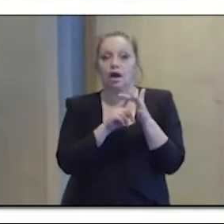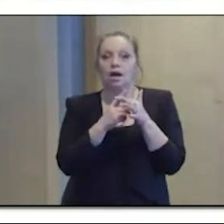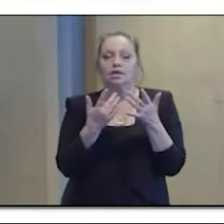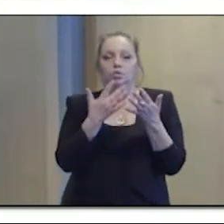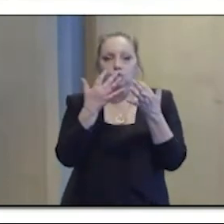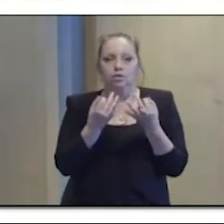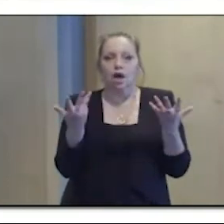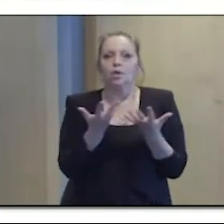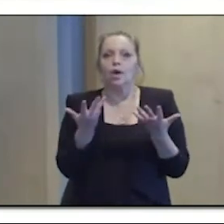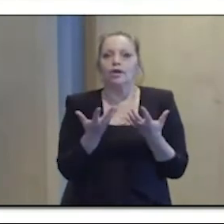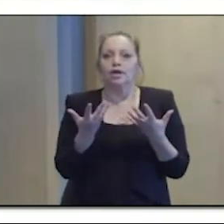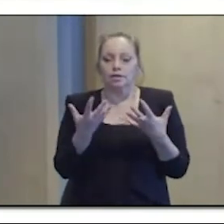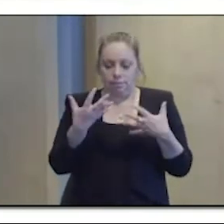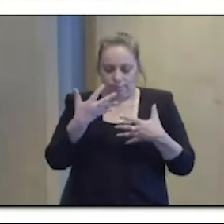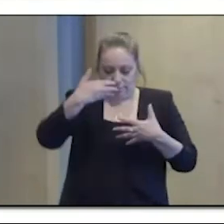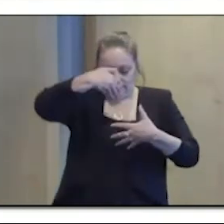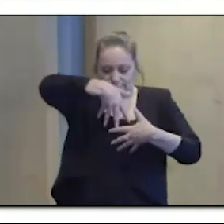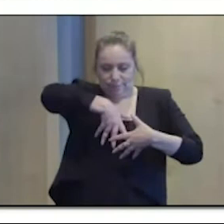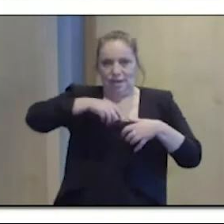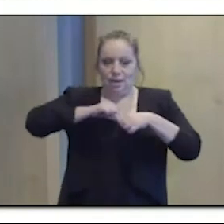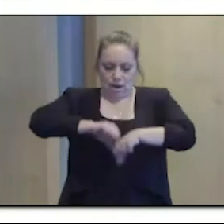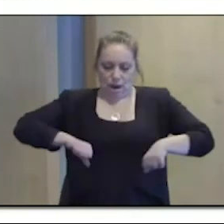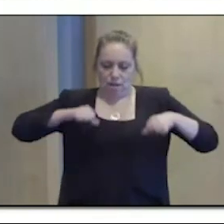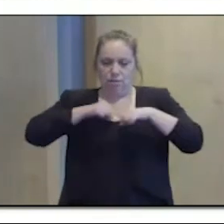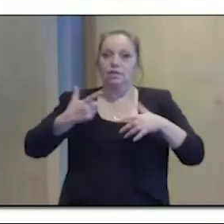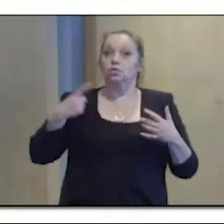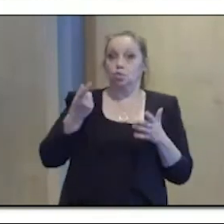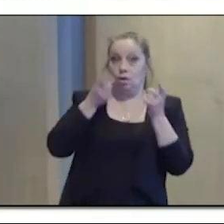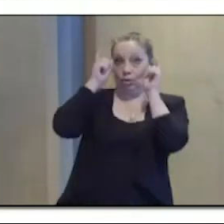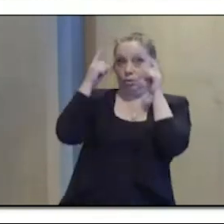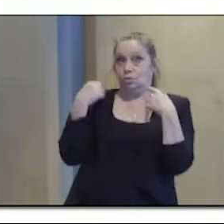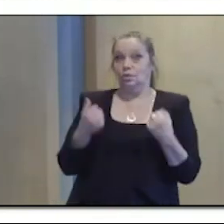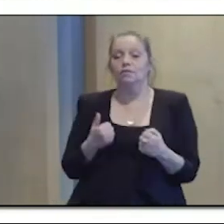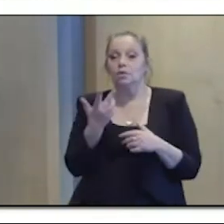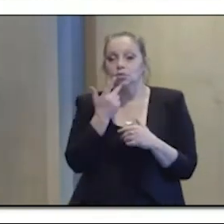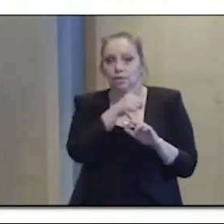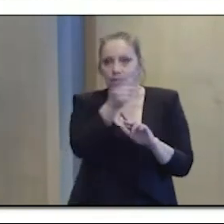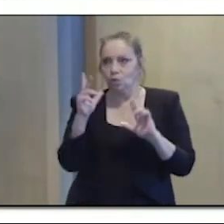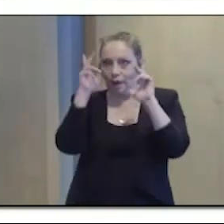lungs and that's really why we're concerned. And those of you who are keen photographers might have